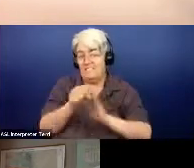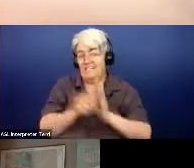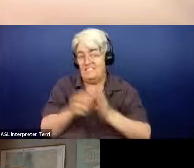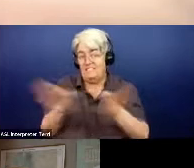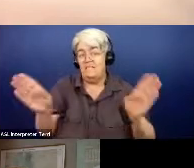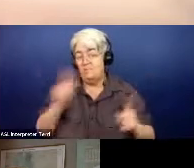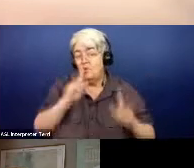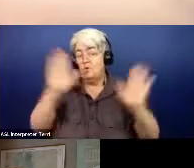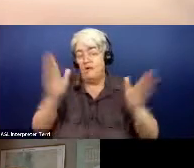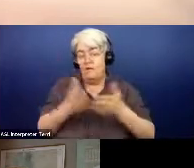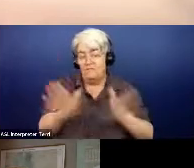We'll move on to Cheryl.